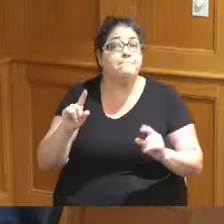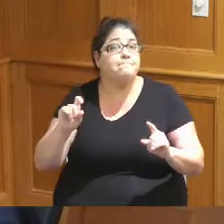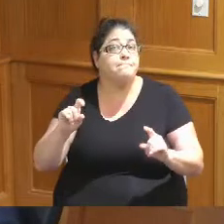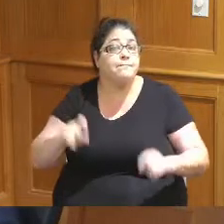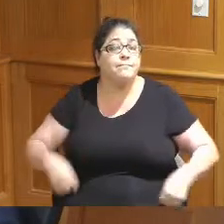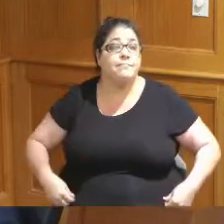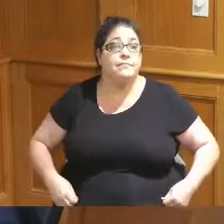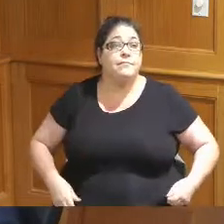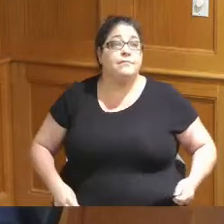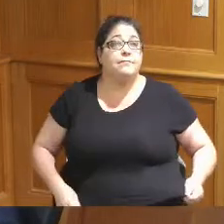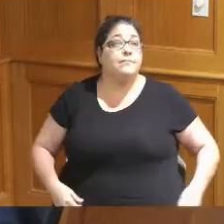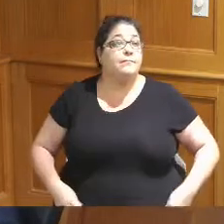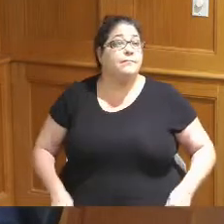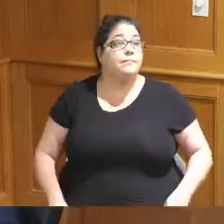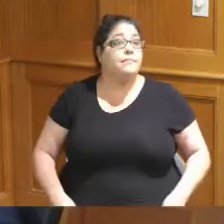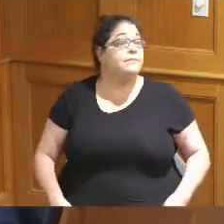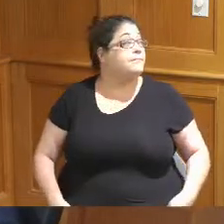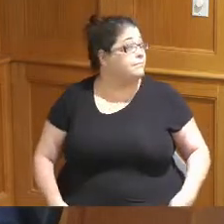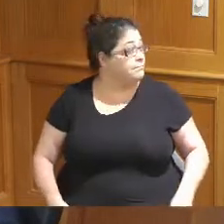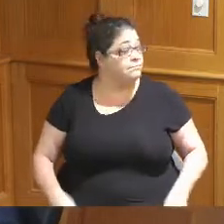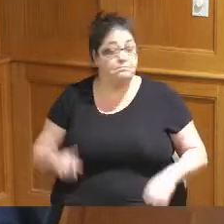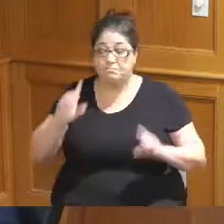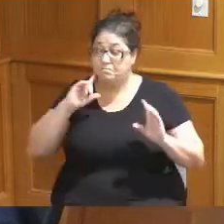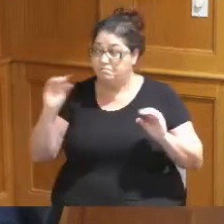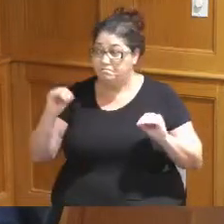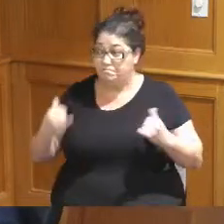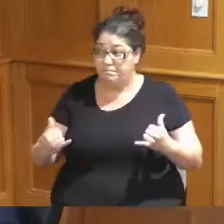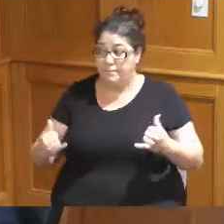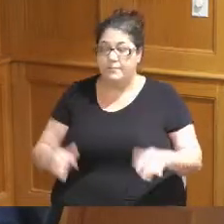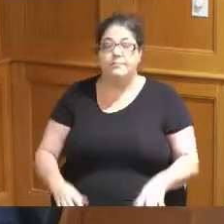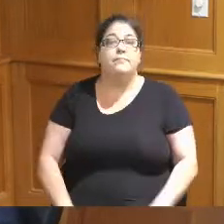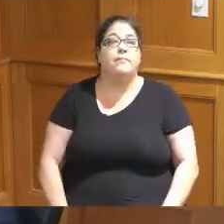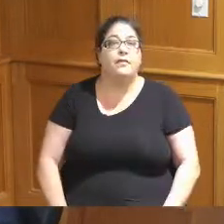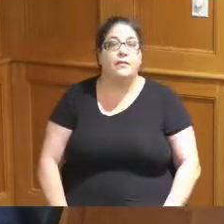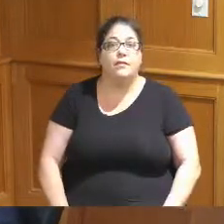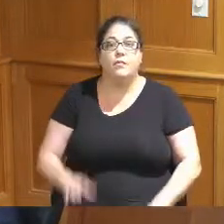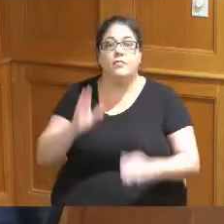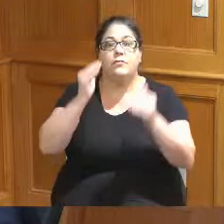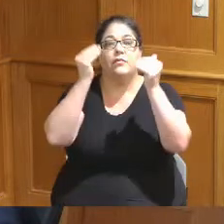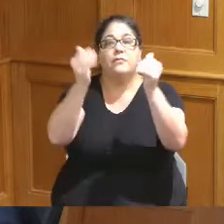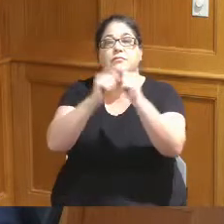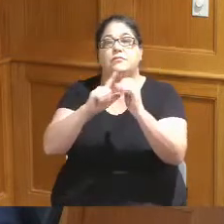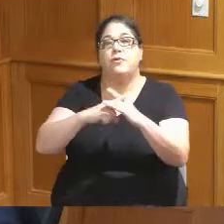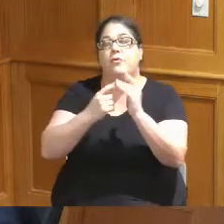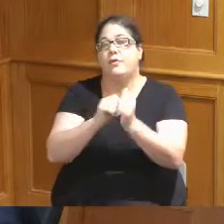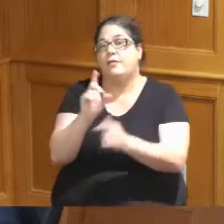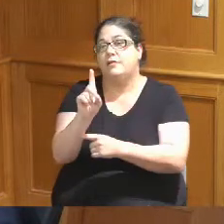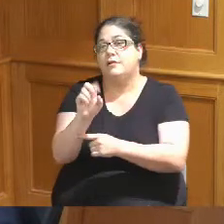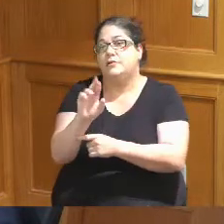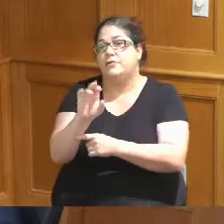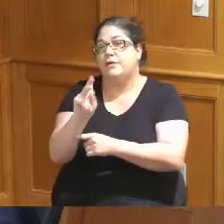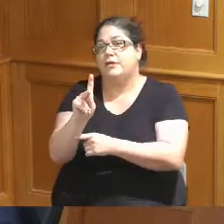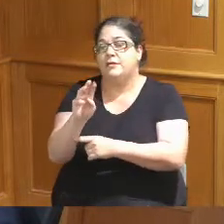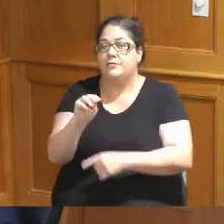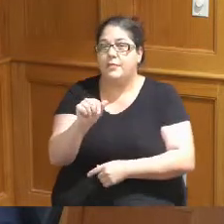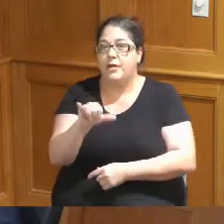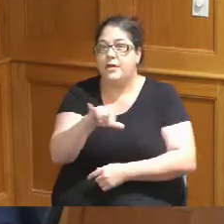okay so we'll start with Derek Mays and you have the floor for two minutes